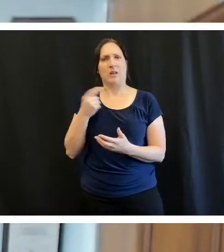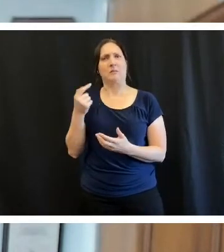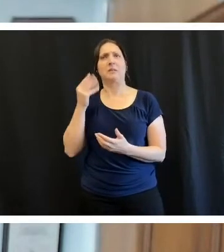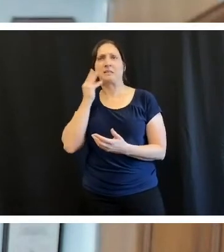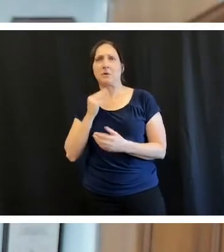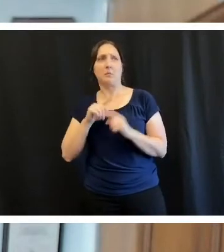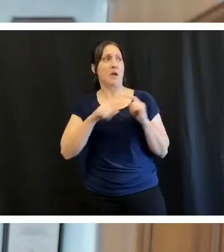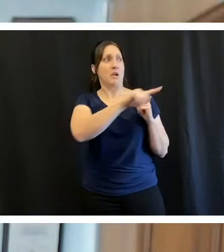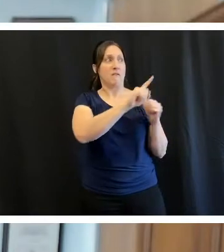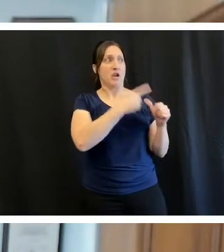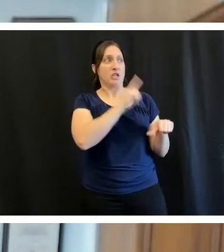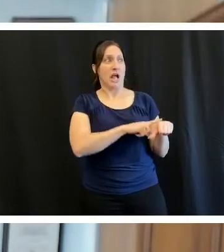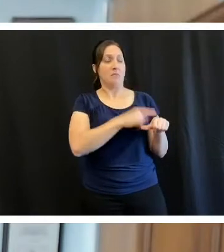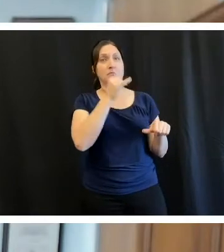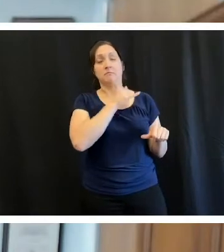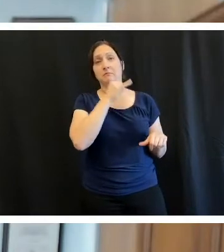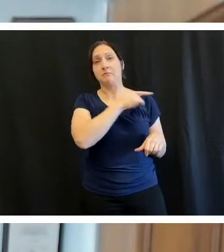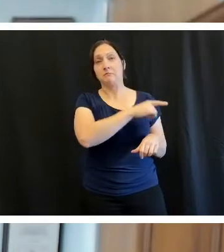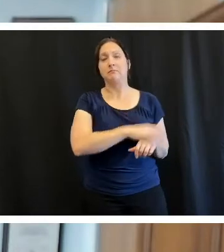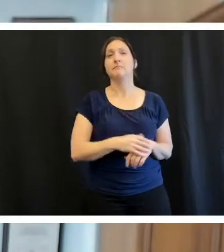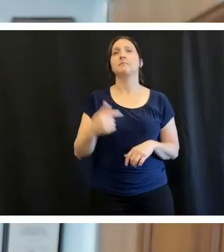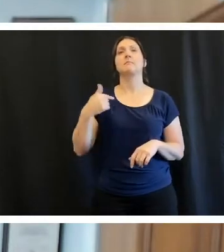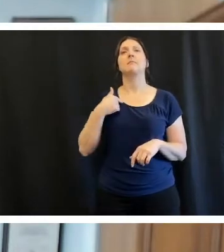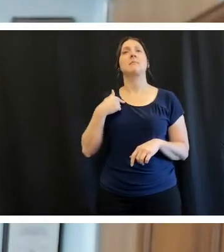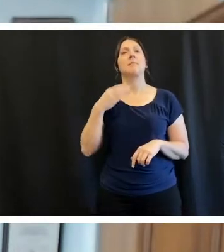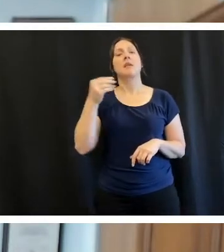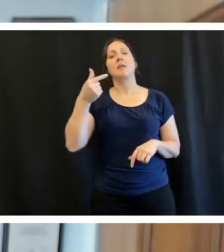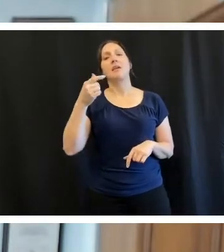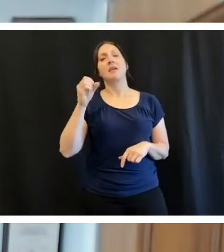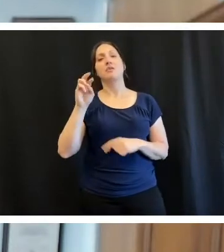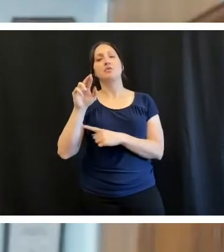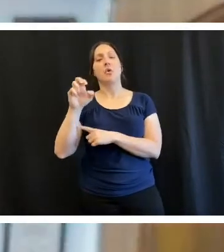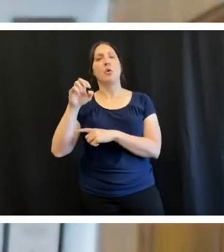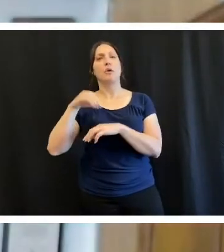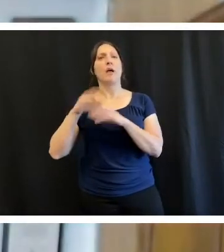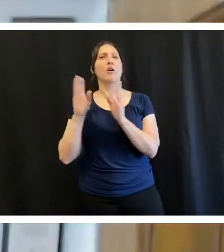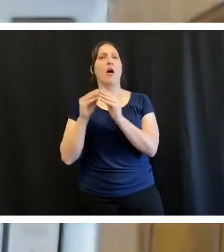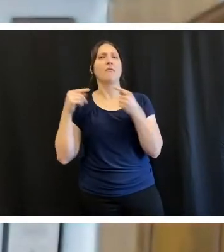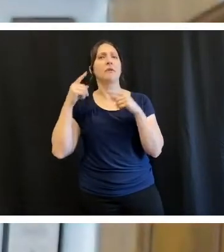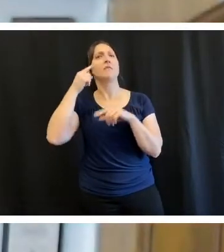George and I were at a conference for Apple. We were talking about this very program he was talking about